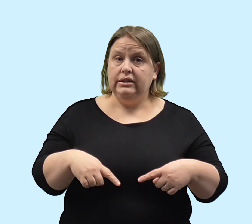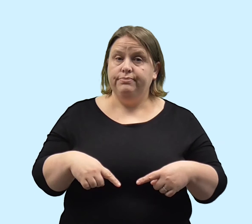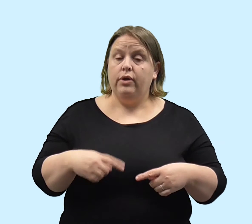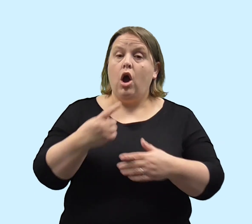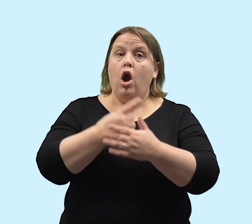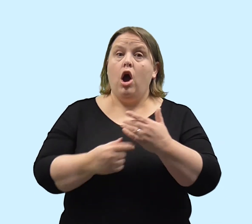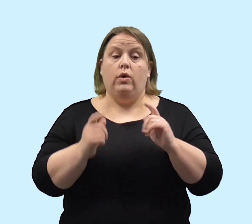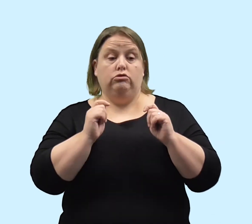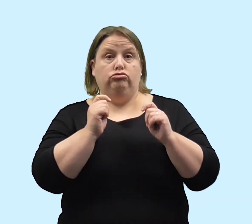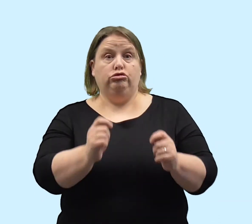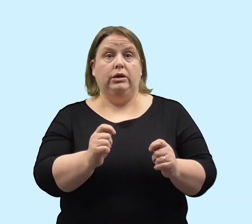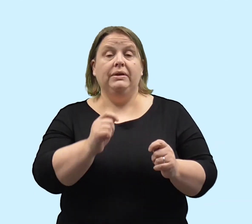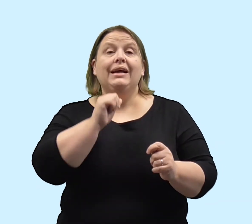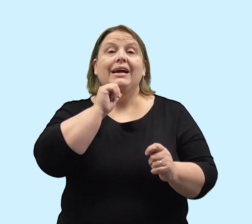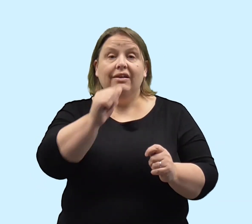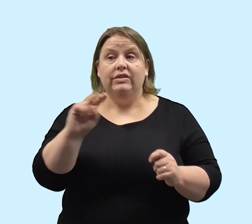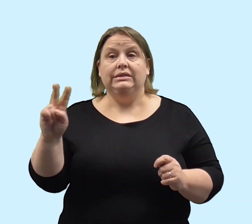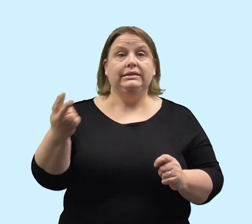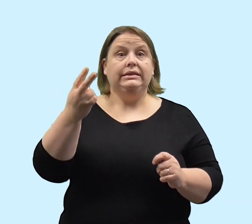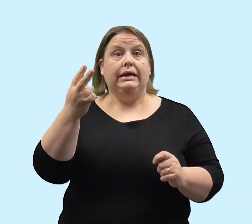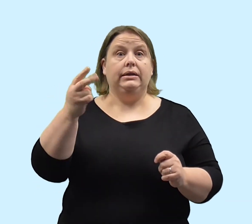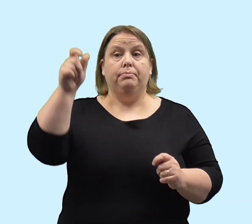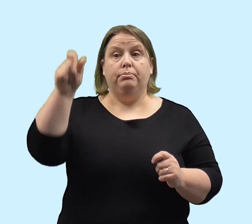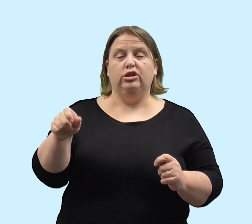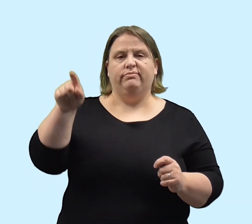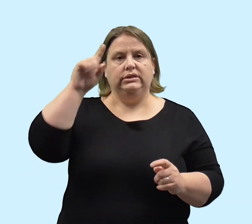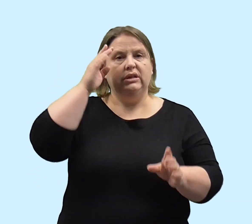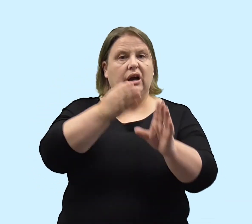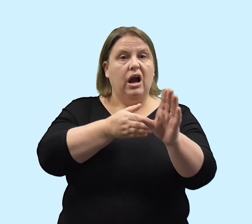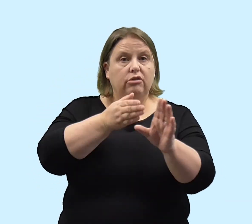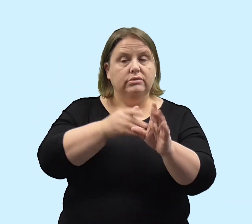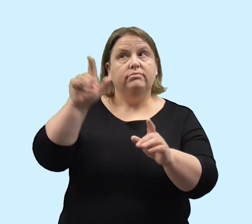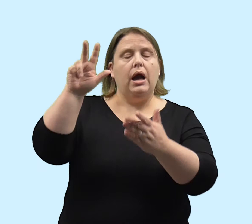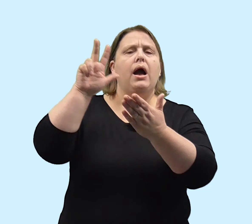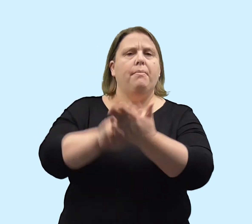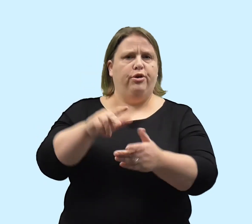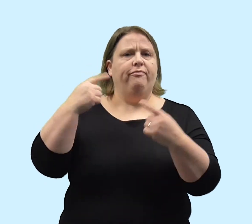you can only be treated if a second approved psychiatrist